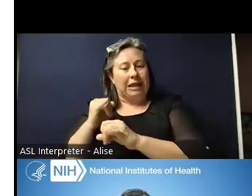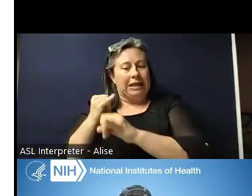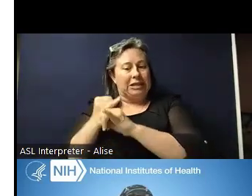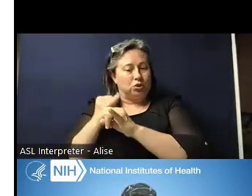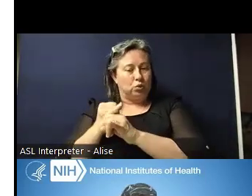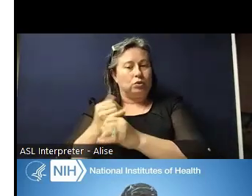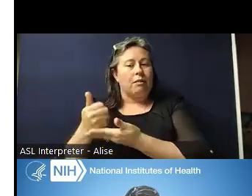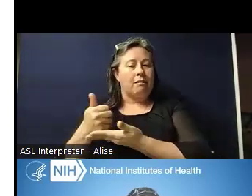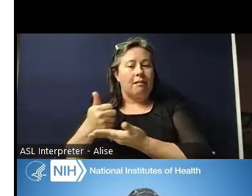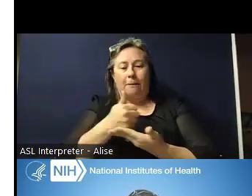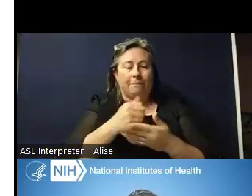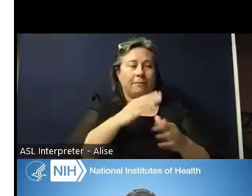Next slide.